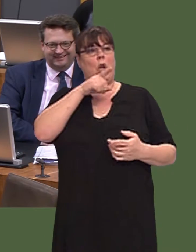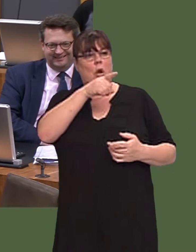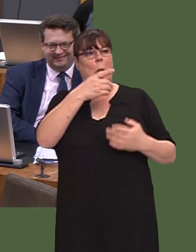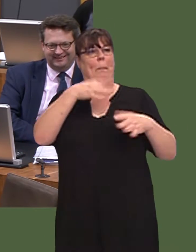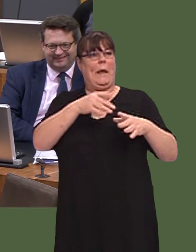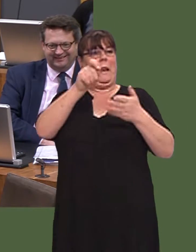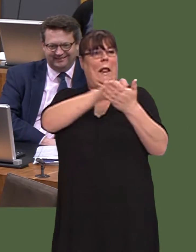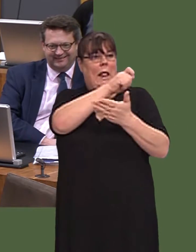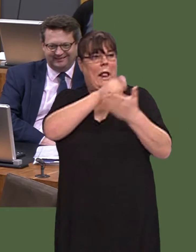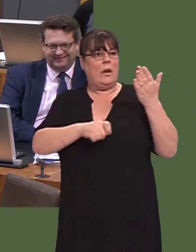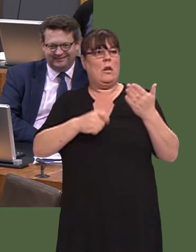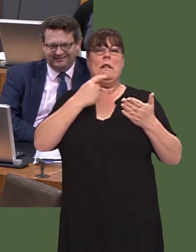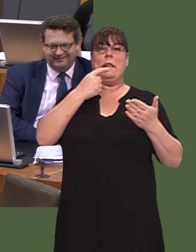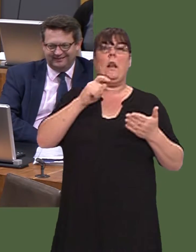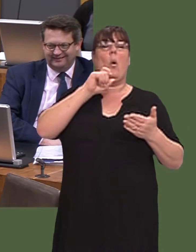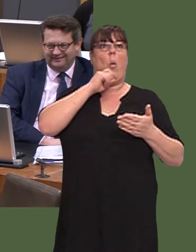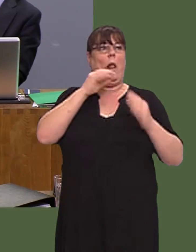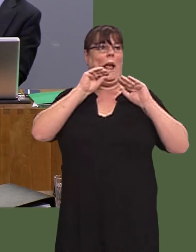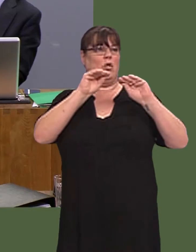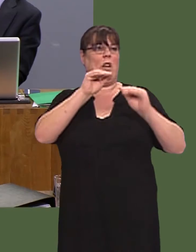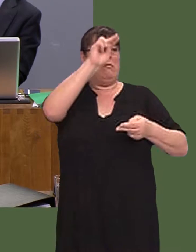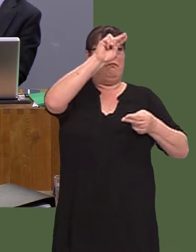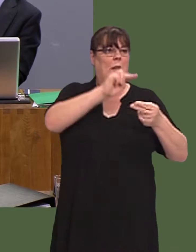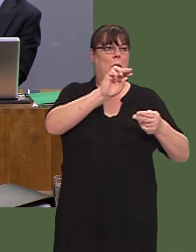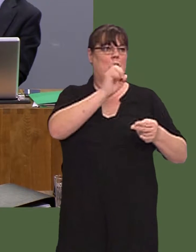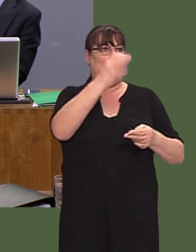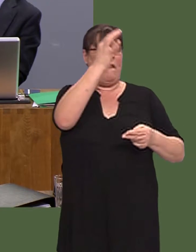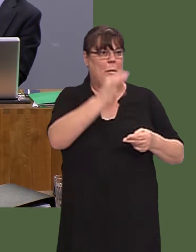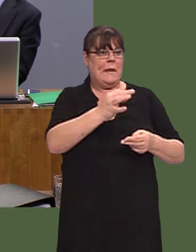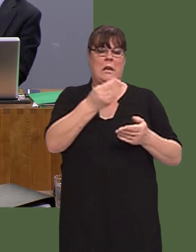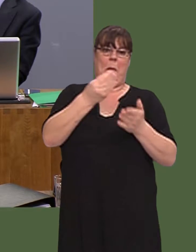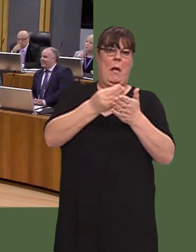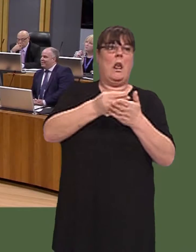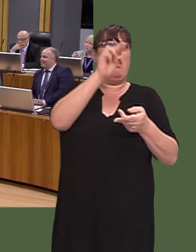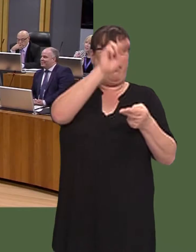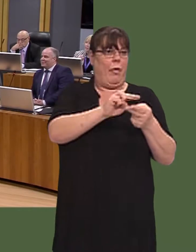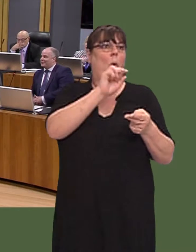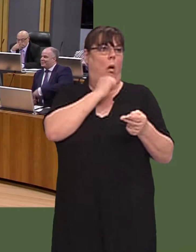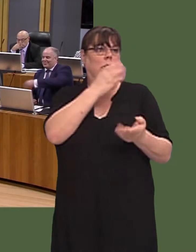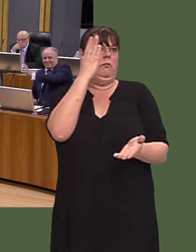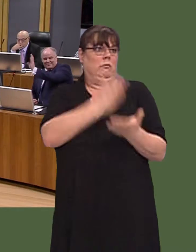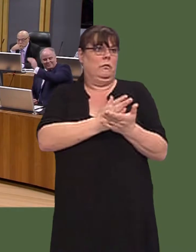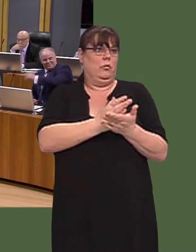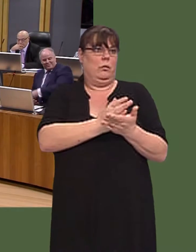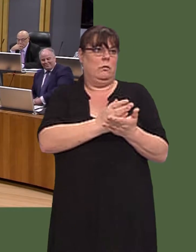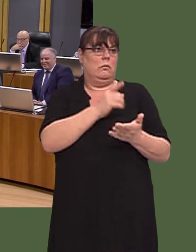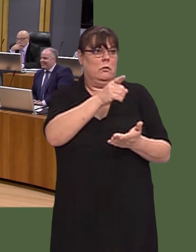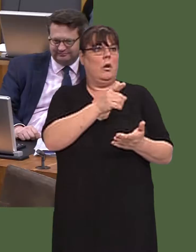He has fought elections on the basis of a 12 per cent cut in education funding. That is a fact.